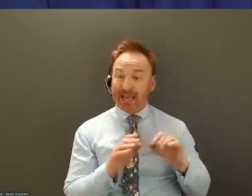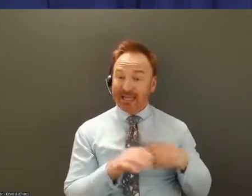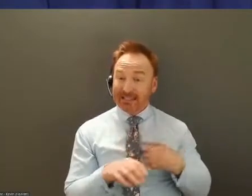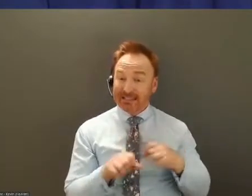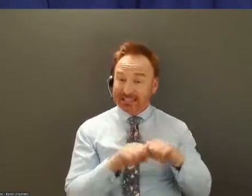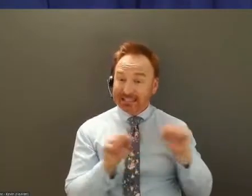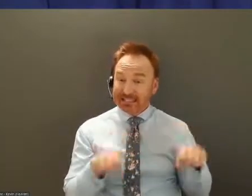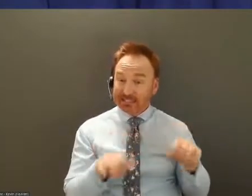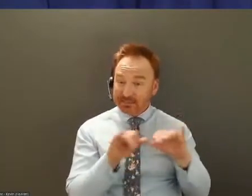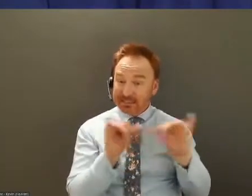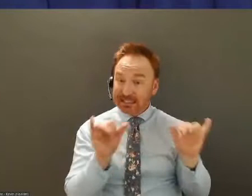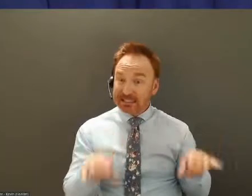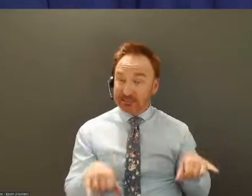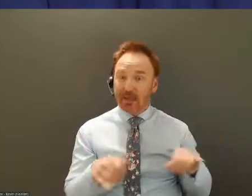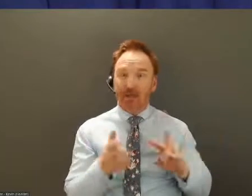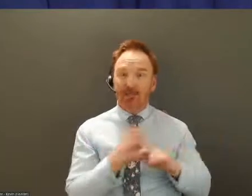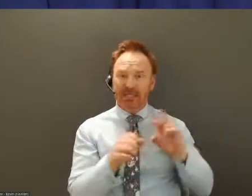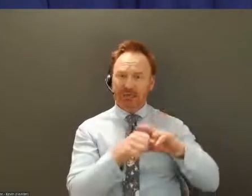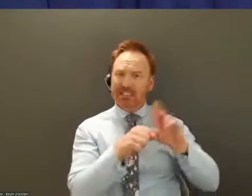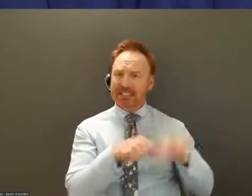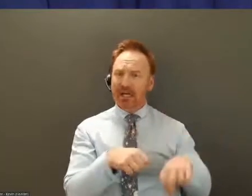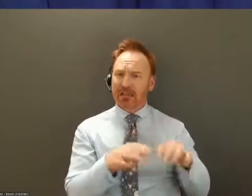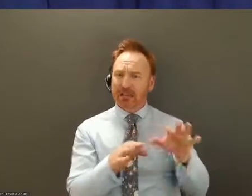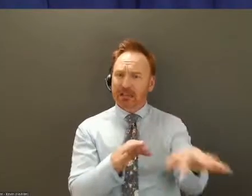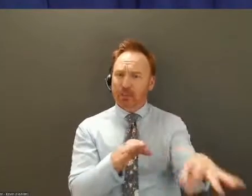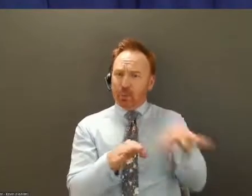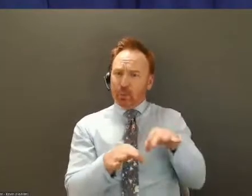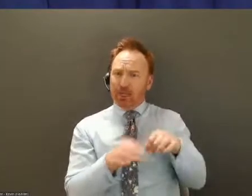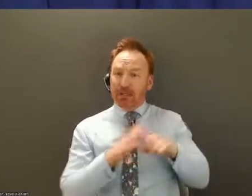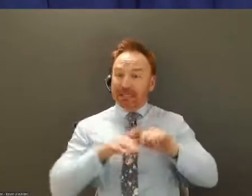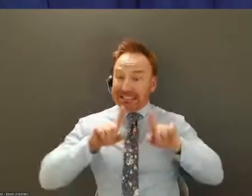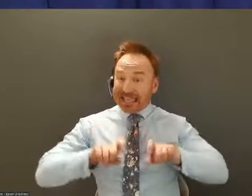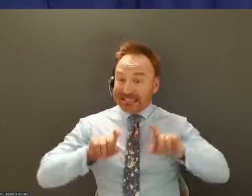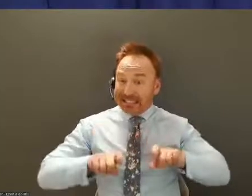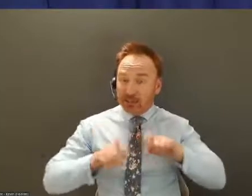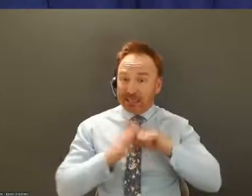And logistical support and testing and vaccines, just